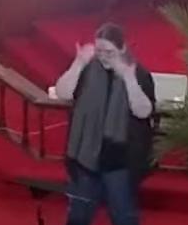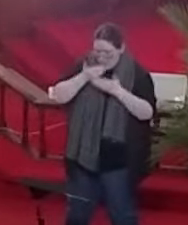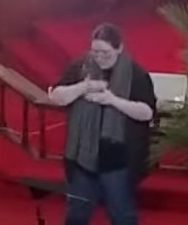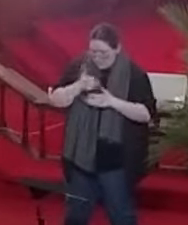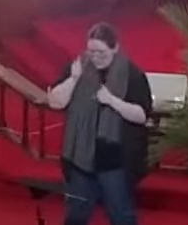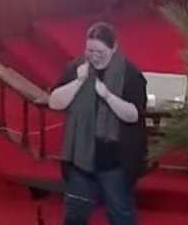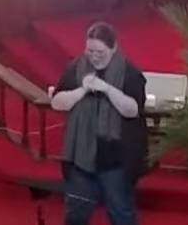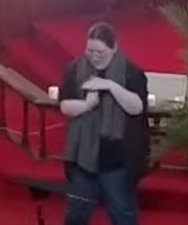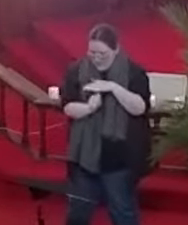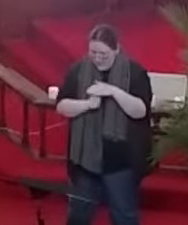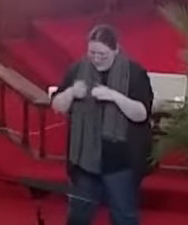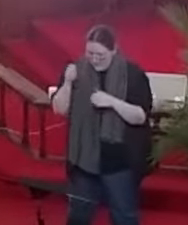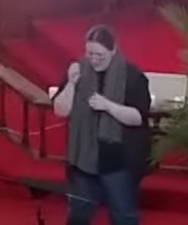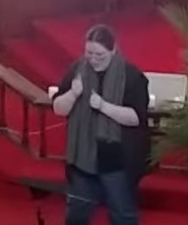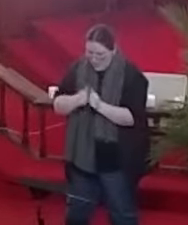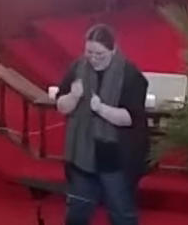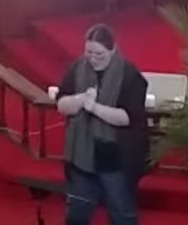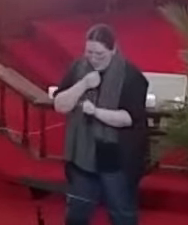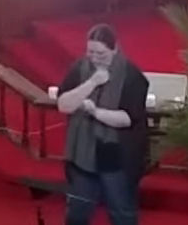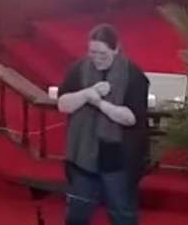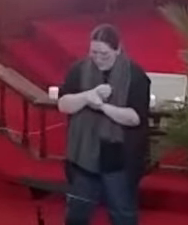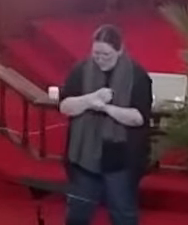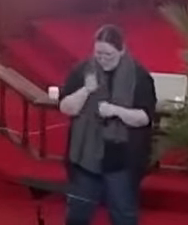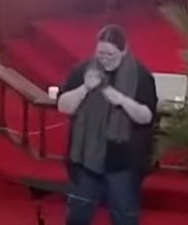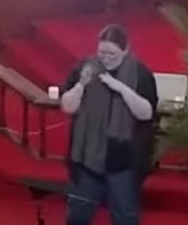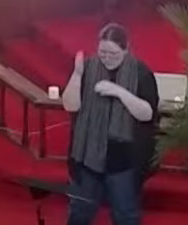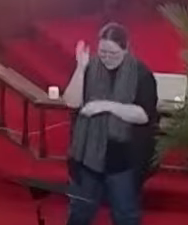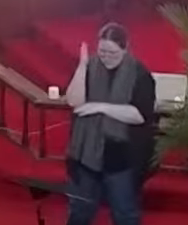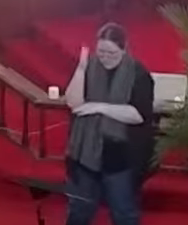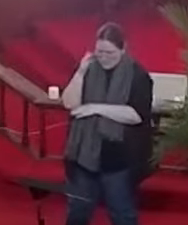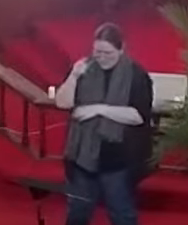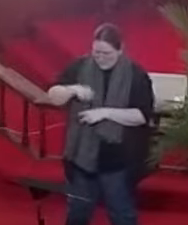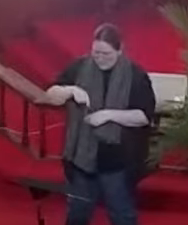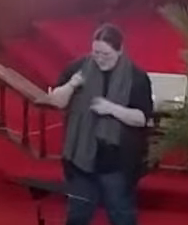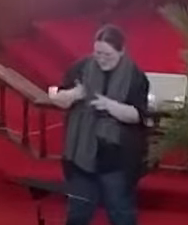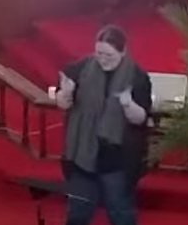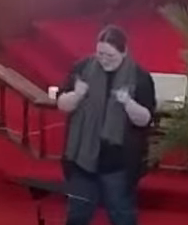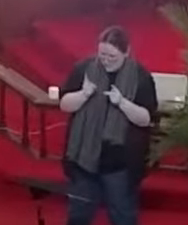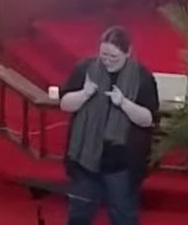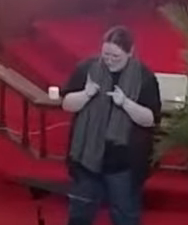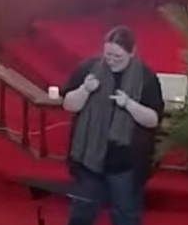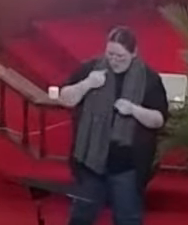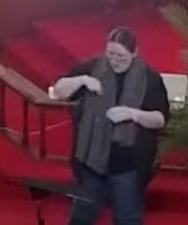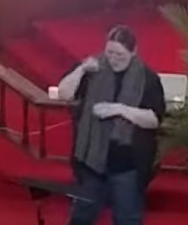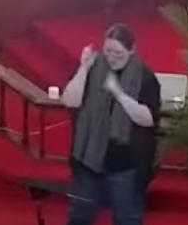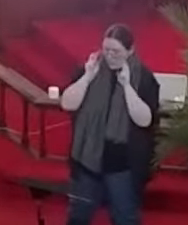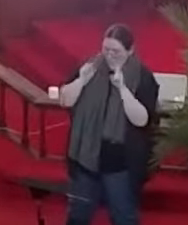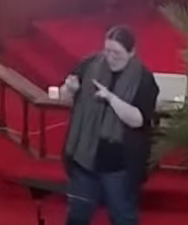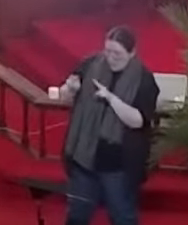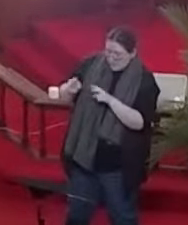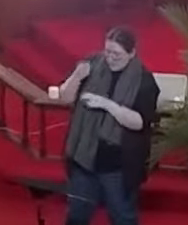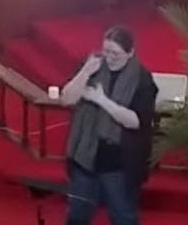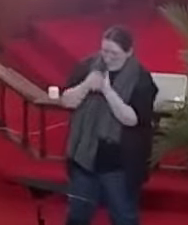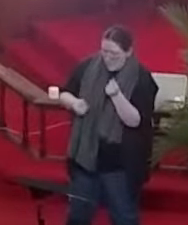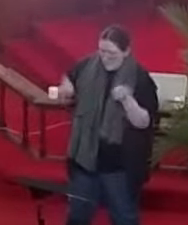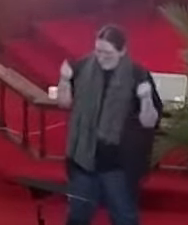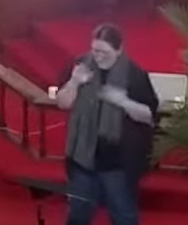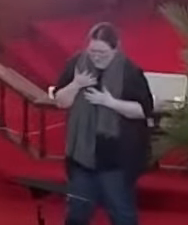hiding behind rocks and trees to this very spot. We watched, both frightened